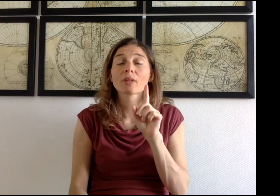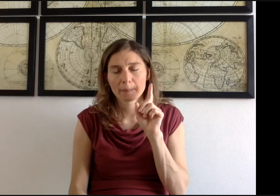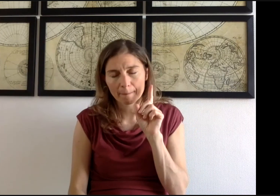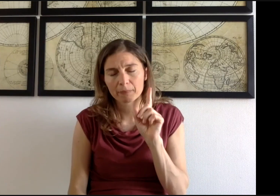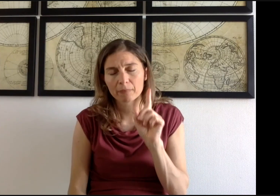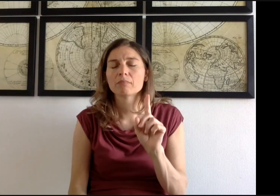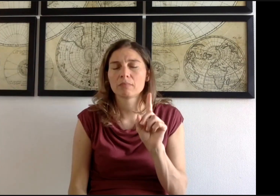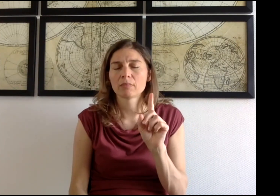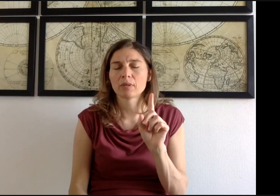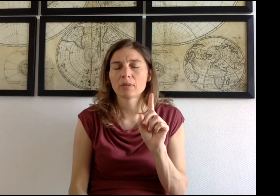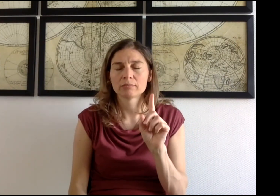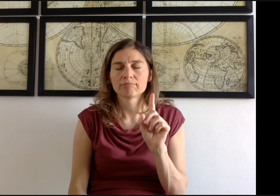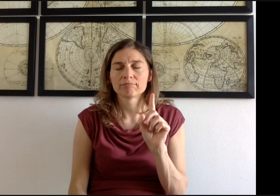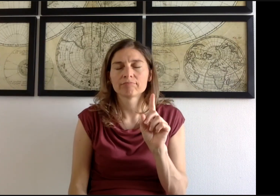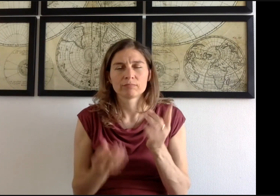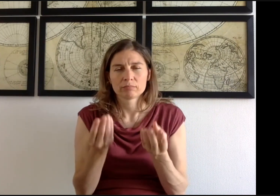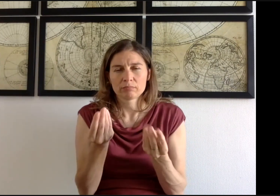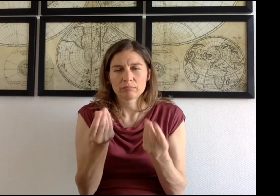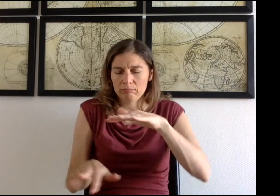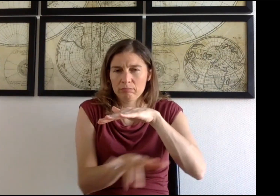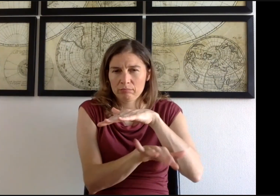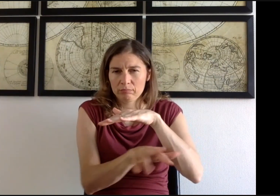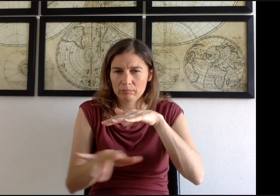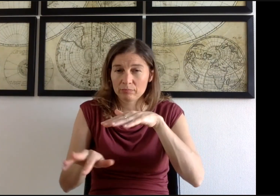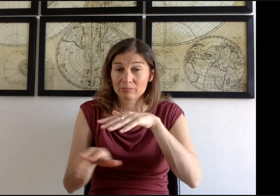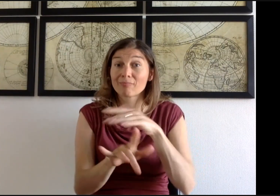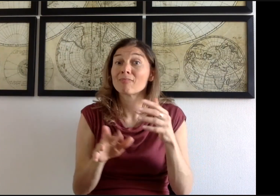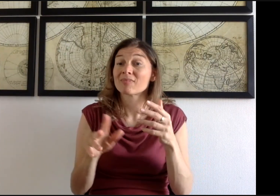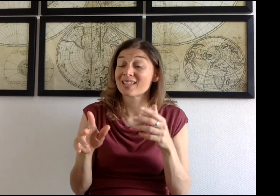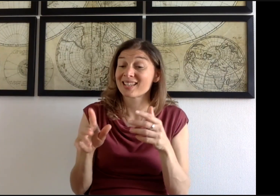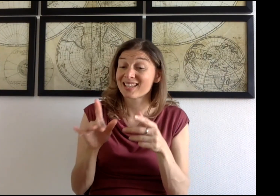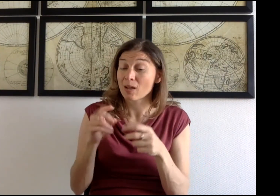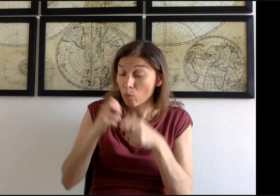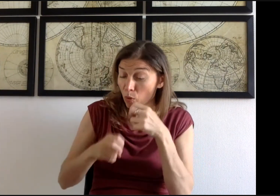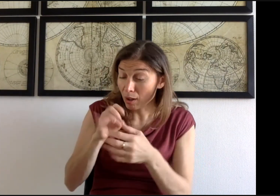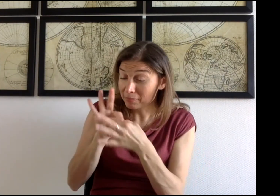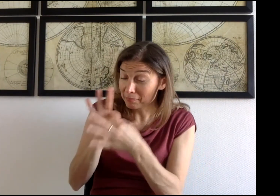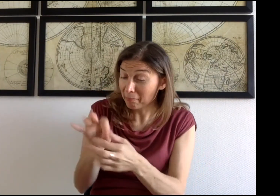But the problems related to persons with disabilities are the same.